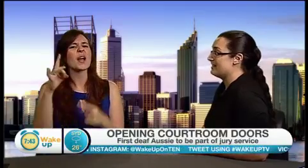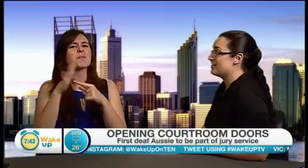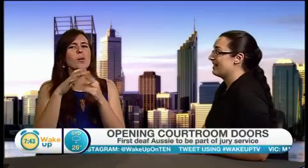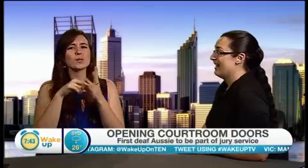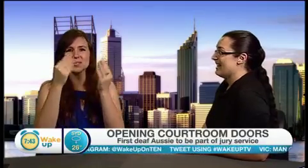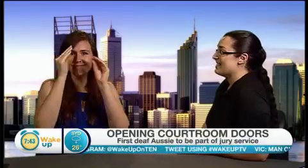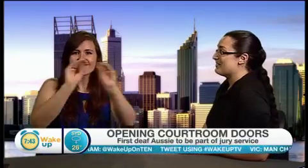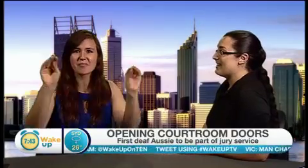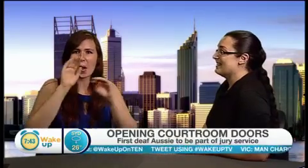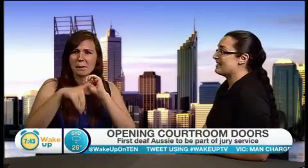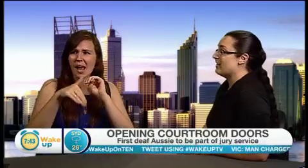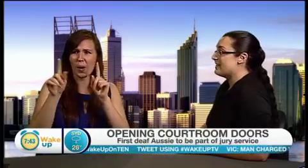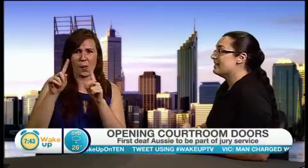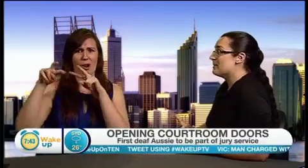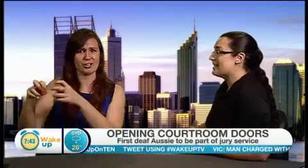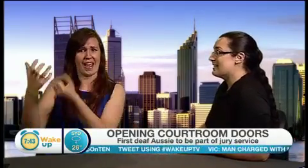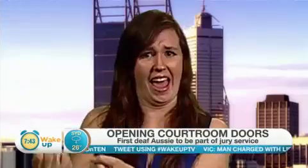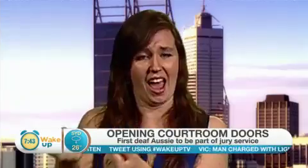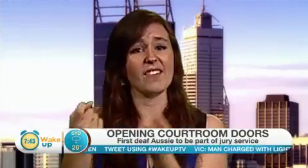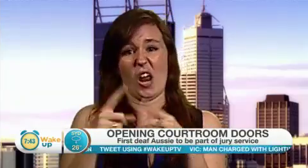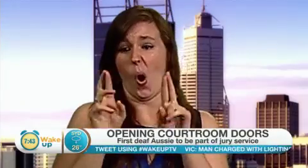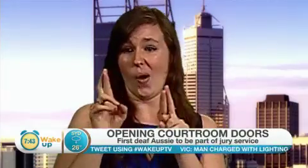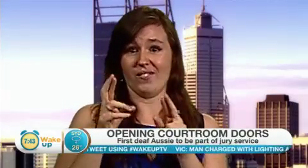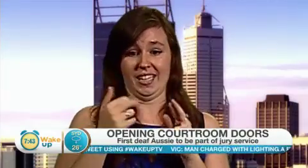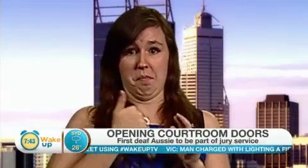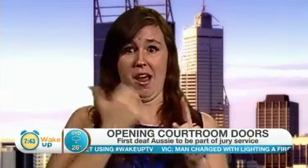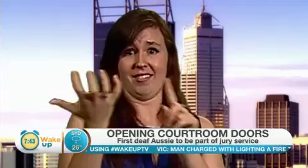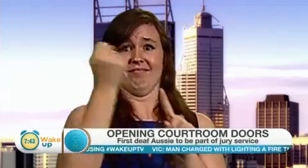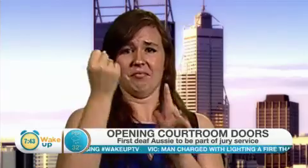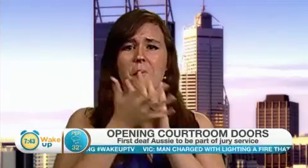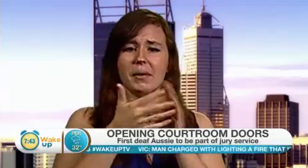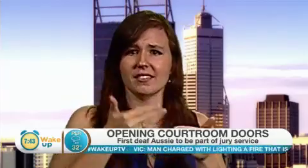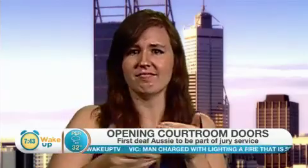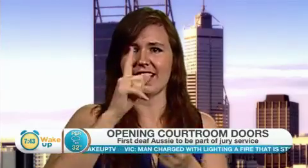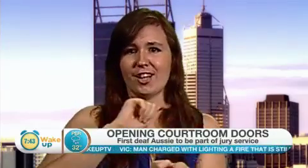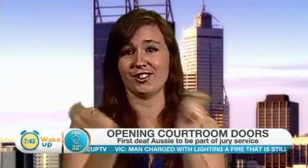So I think, once again, it is that education that we need to provide